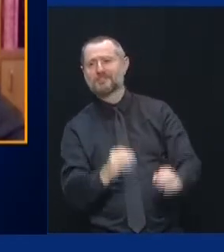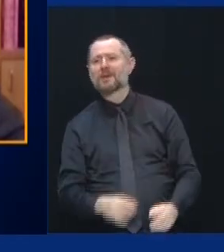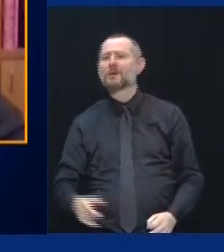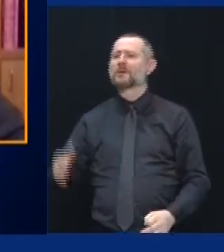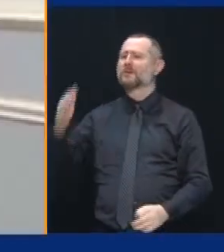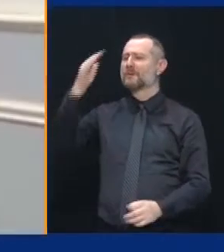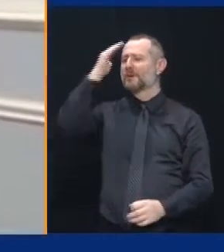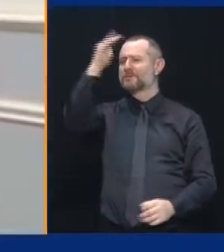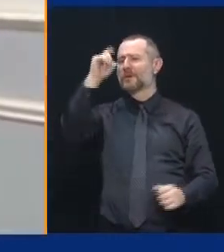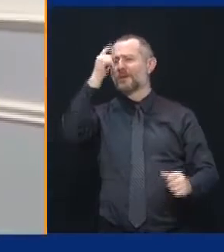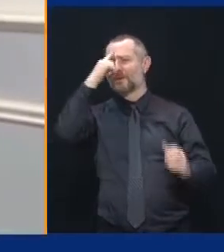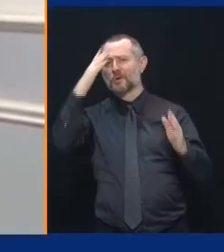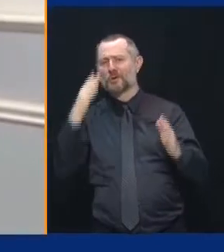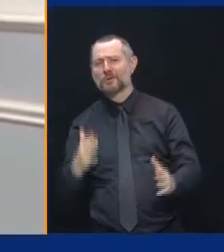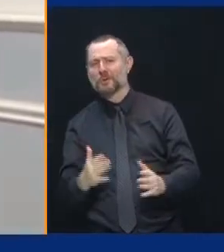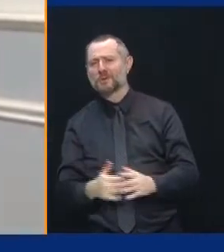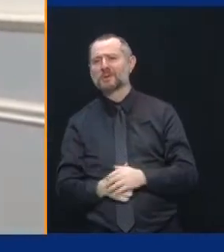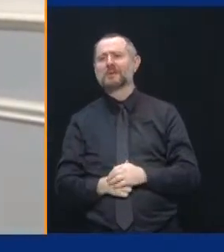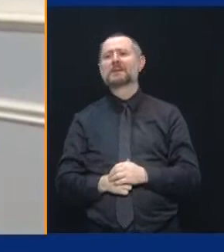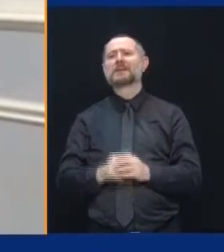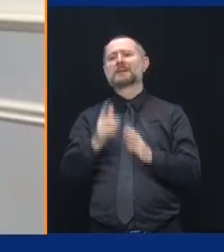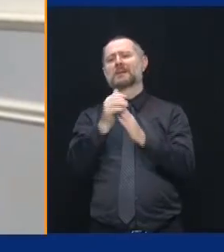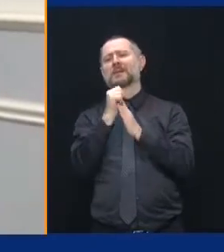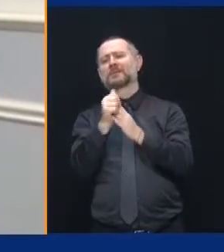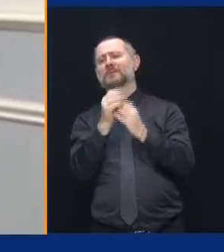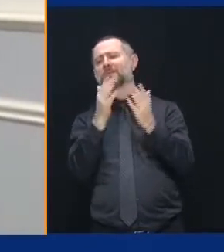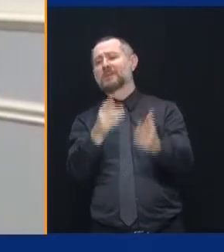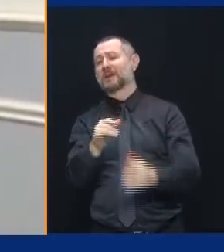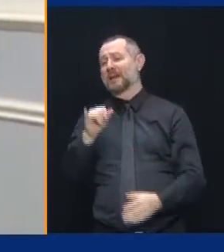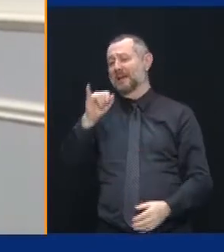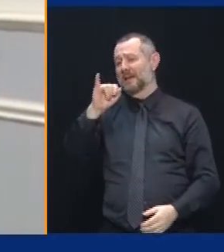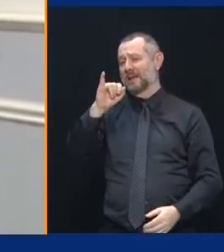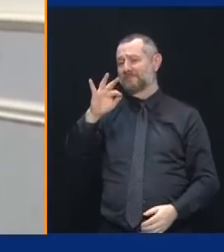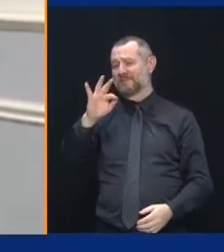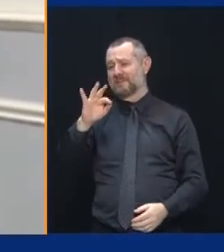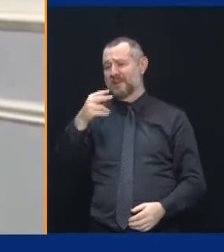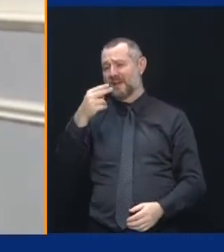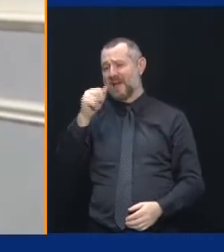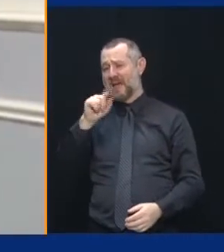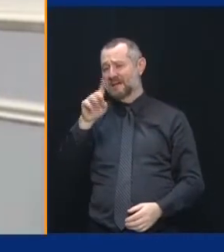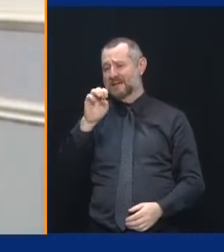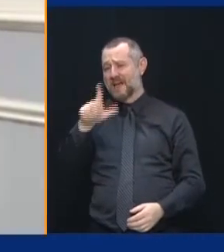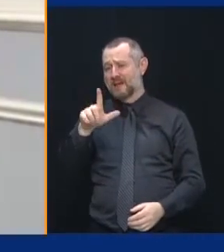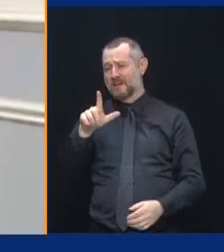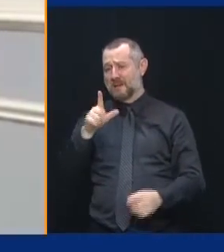THANK YOU, MR. JOHNSON. THANK YOU FOR BEING HERE.